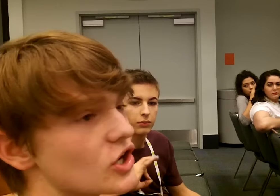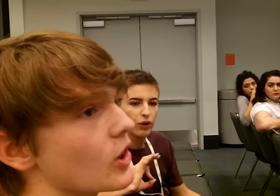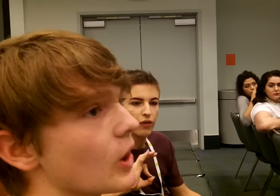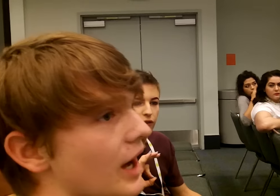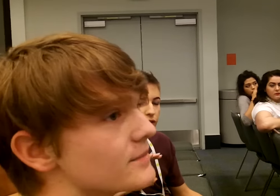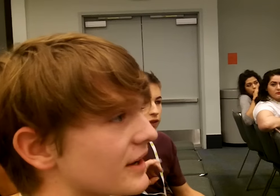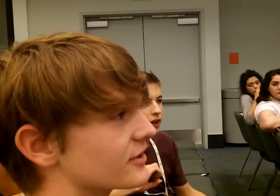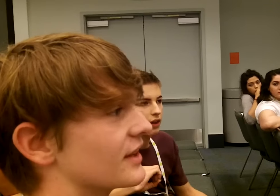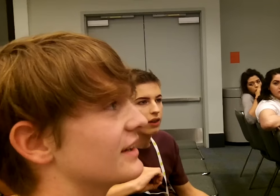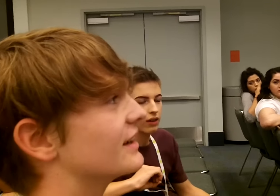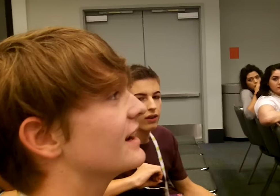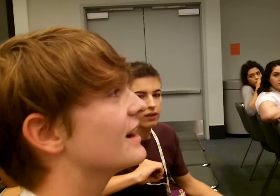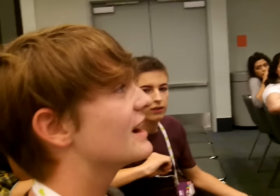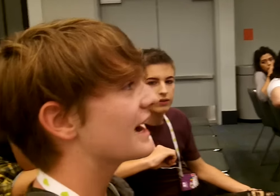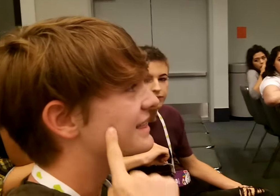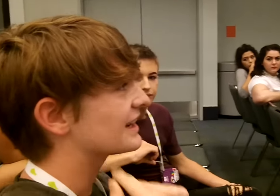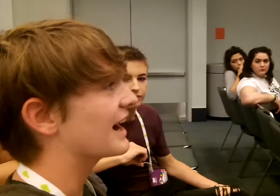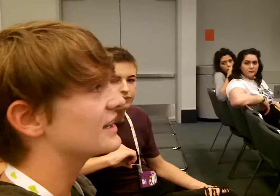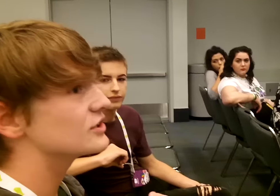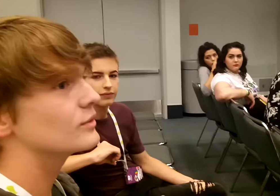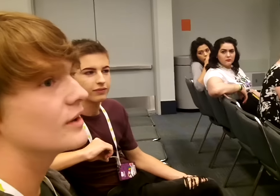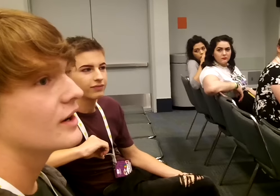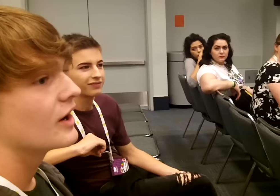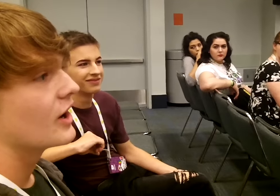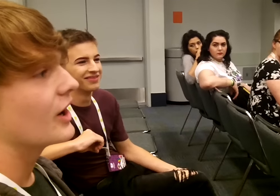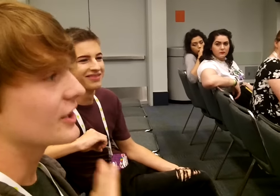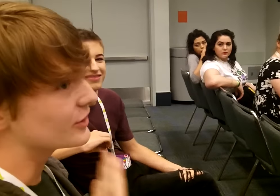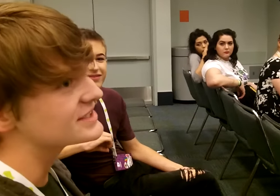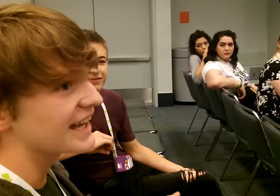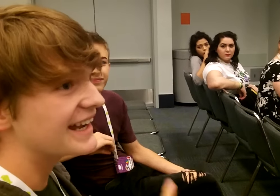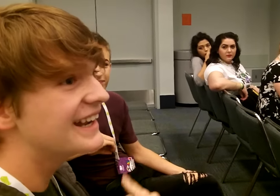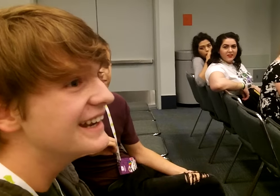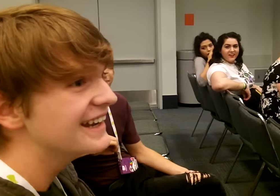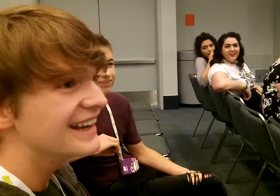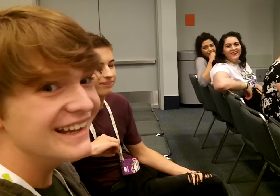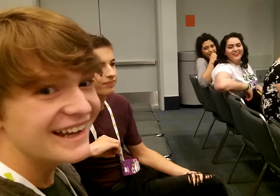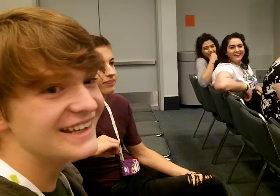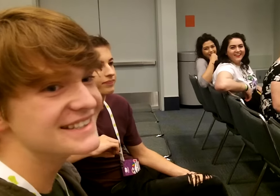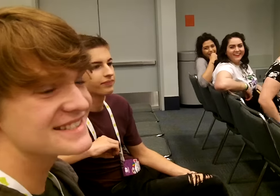a lot better than I think I do on a good day,